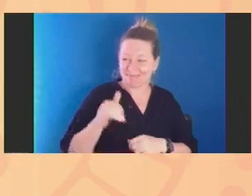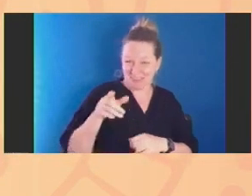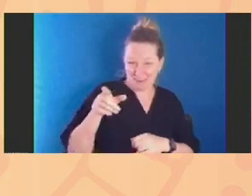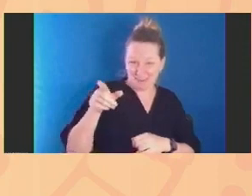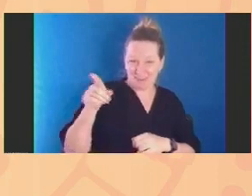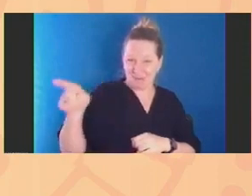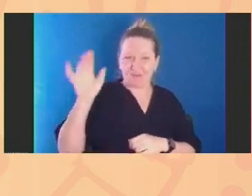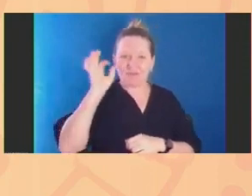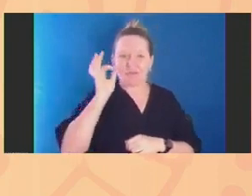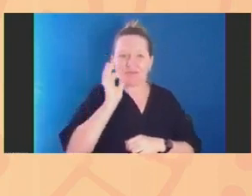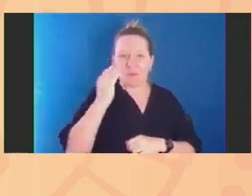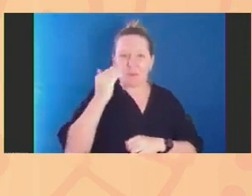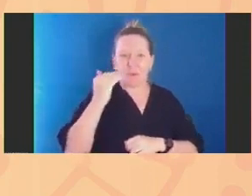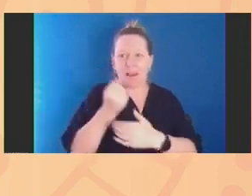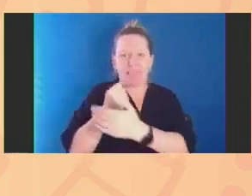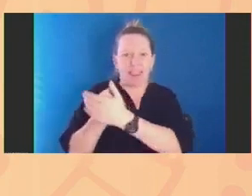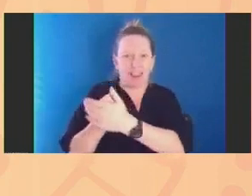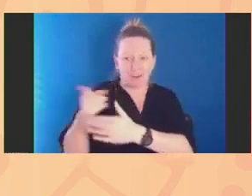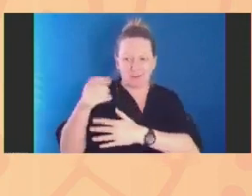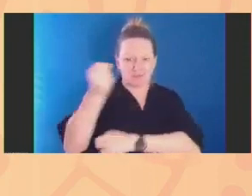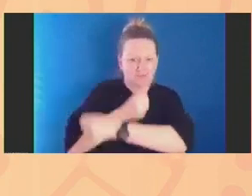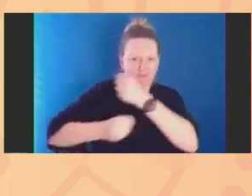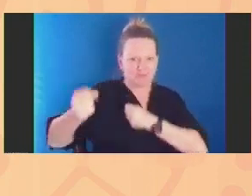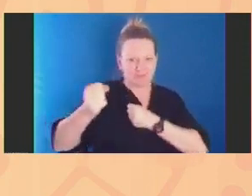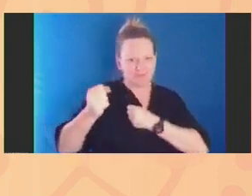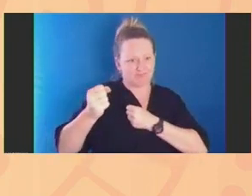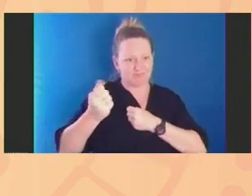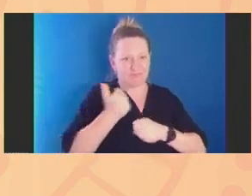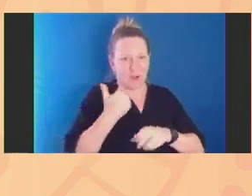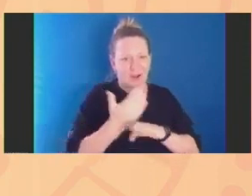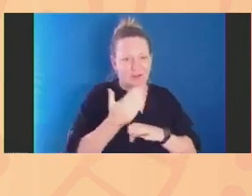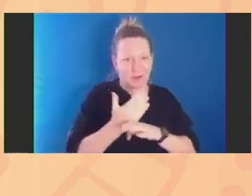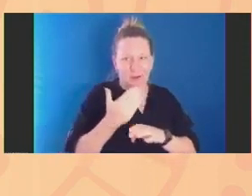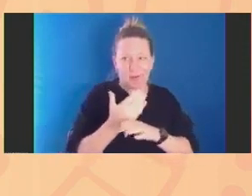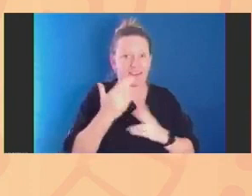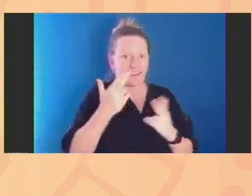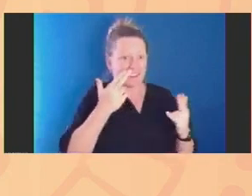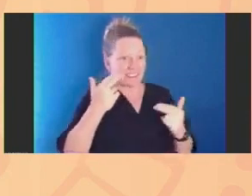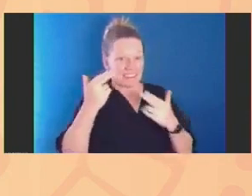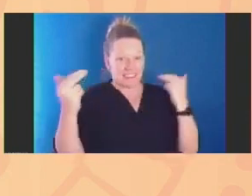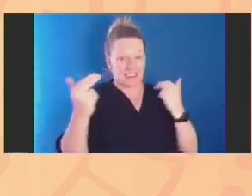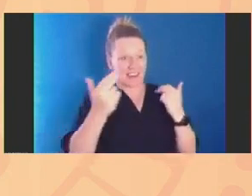True, gone And singing as well in front of people. That's so hard to do. And isn't that just such a beautiful story?